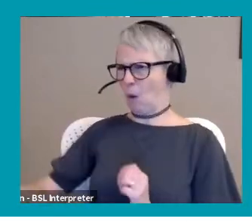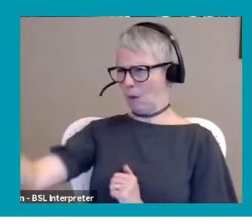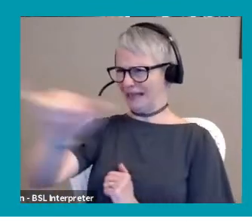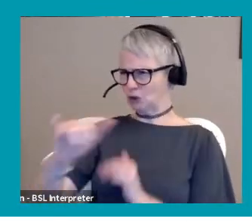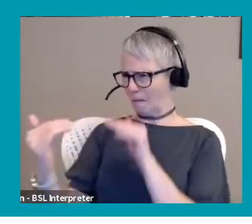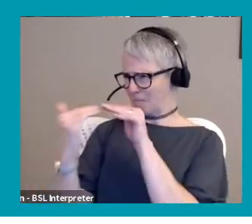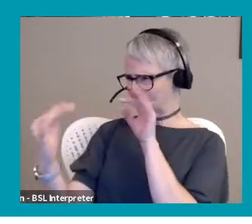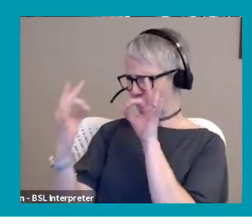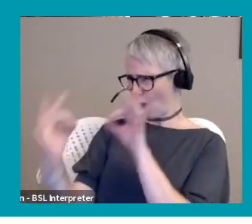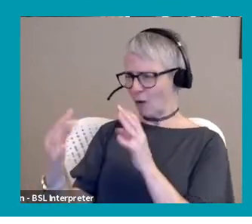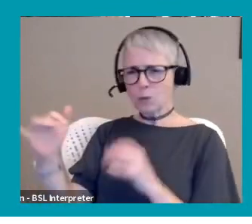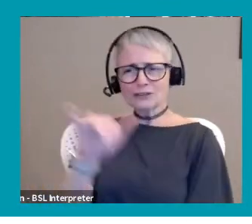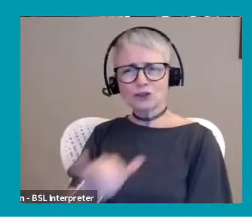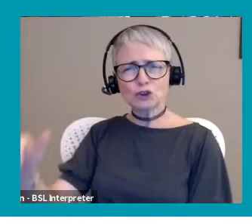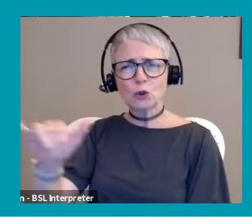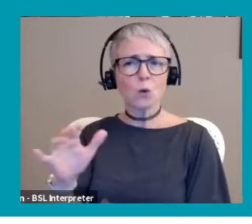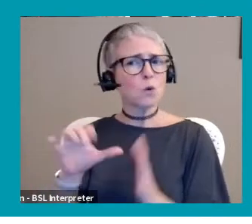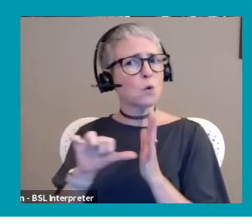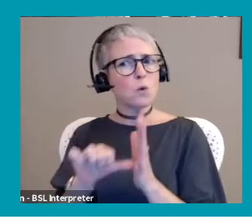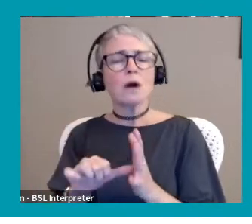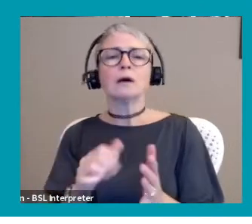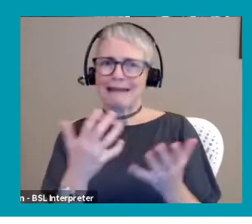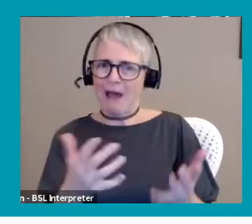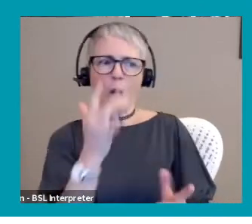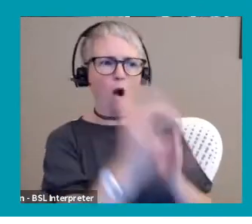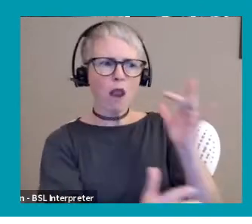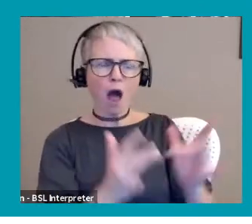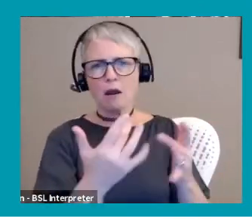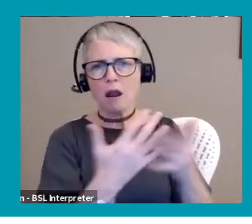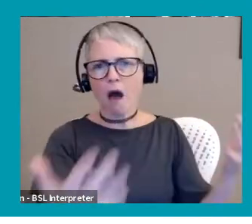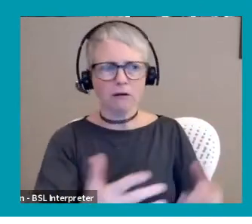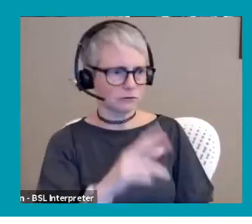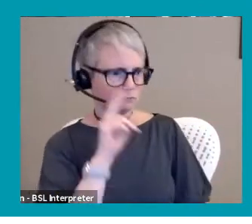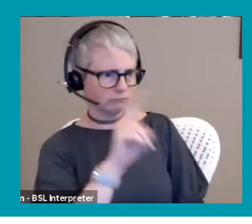so a lot of companies recruit on line and they might also use recruiters and